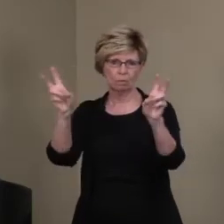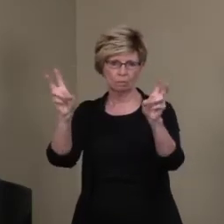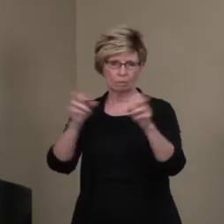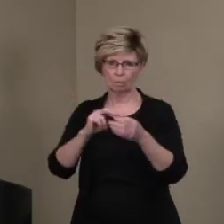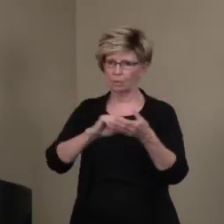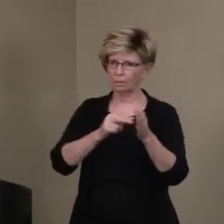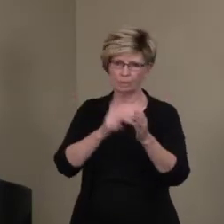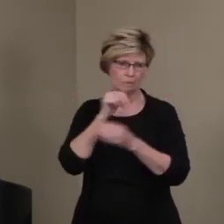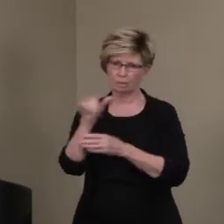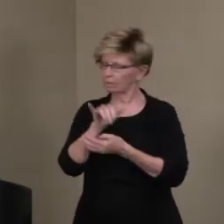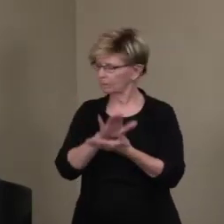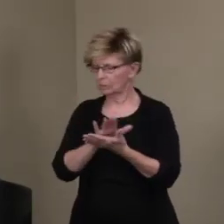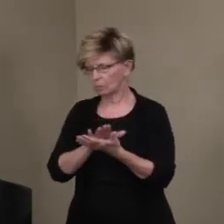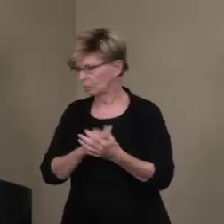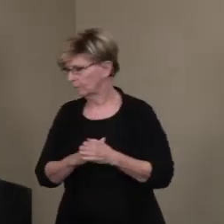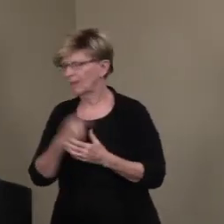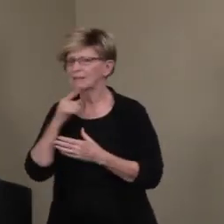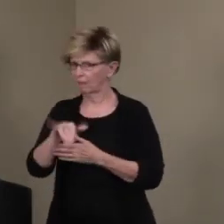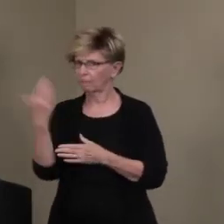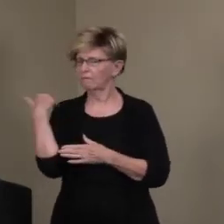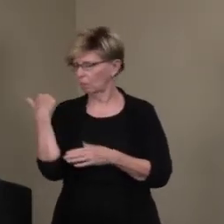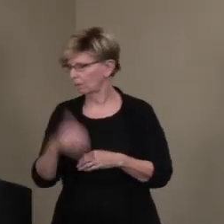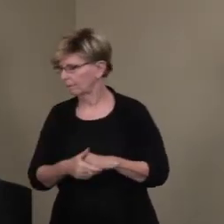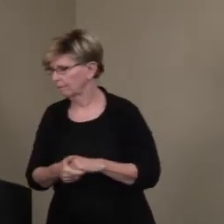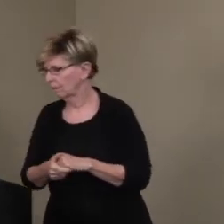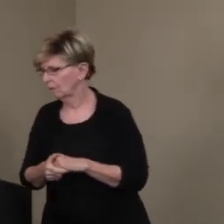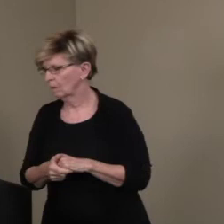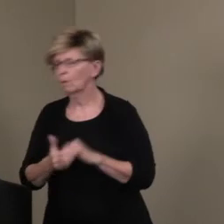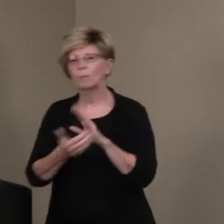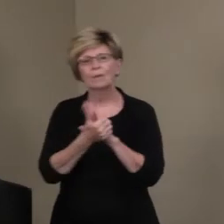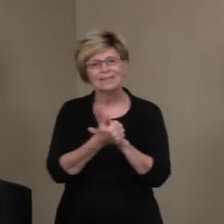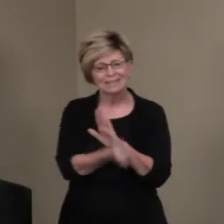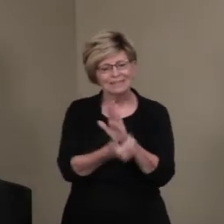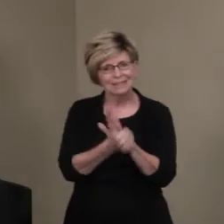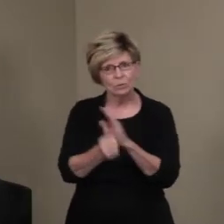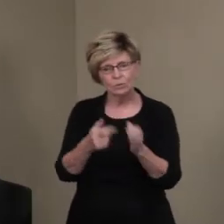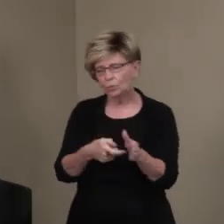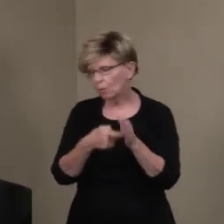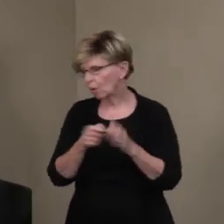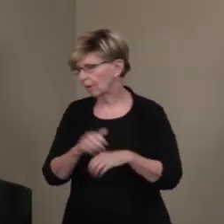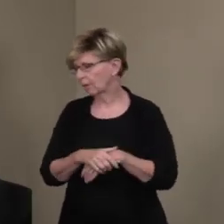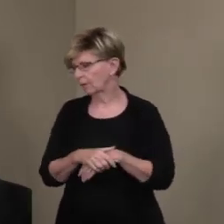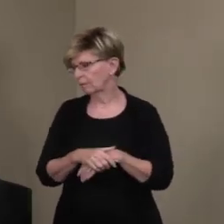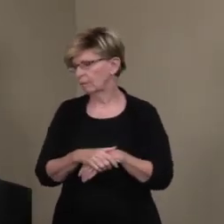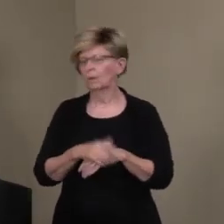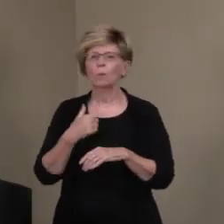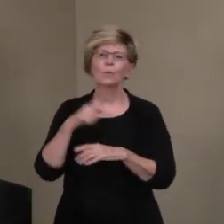understanding what the world of work means up to that before skills require